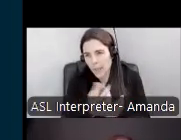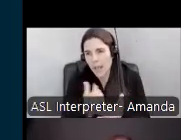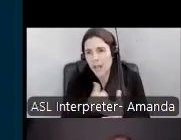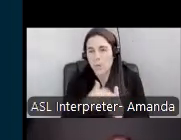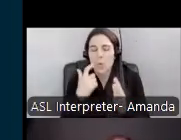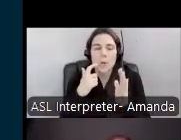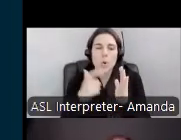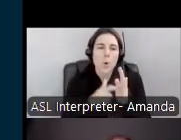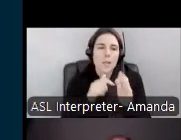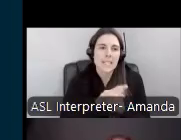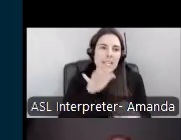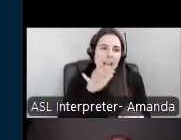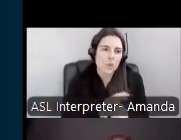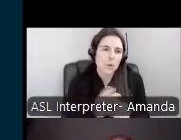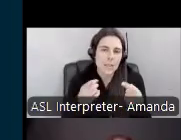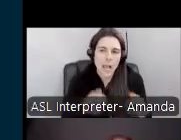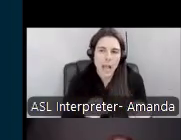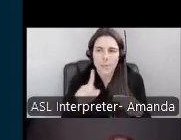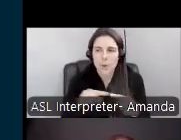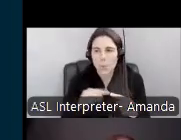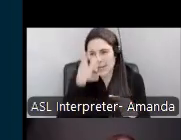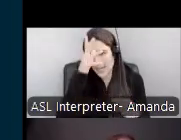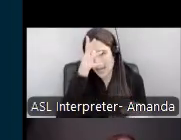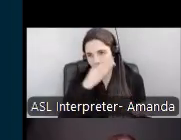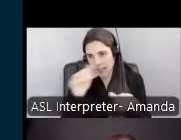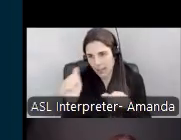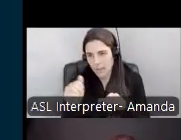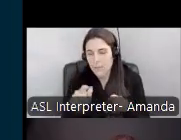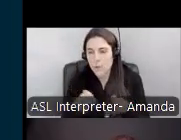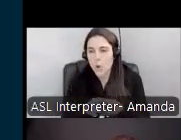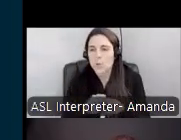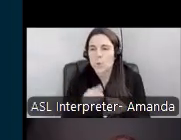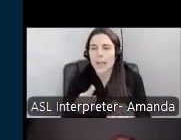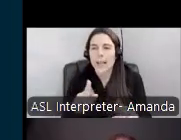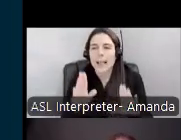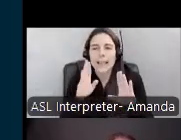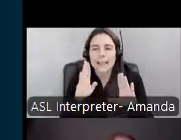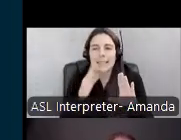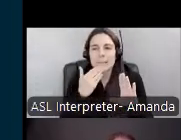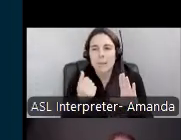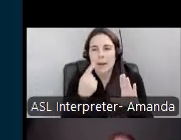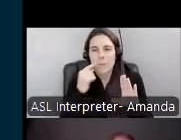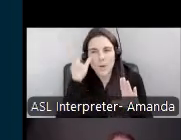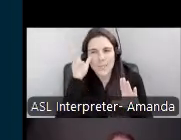leaving. He also mom reports that he listens better for dad. So then when dad's not there,